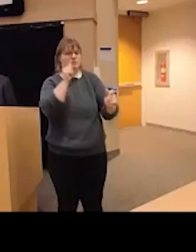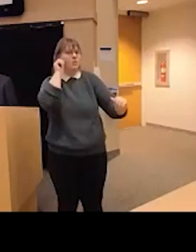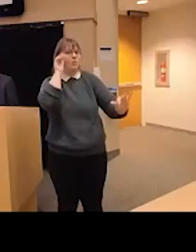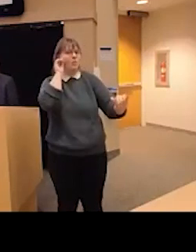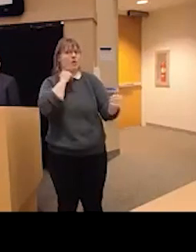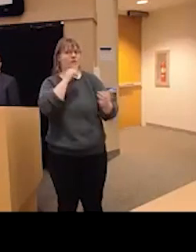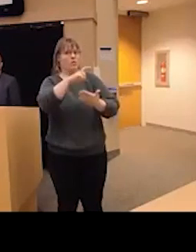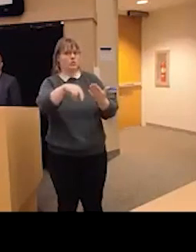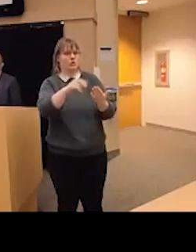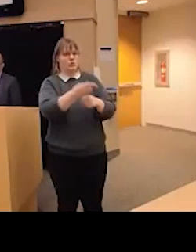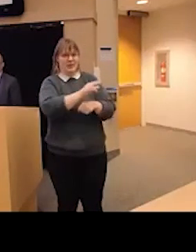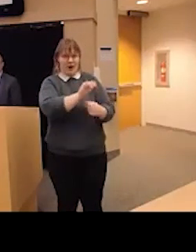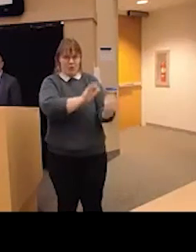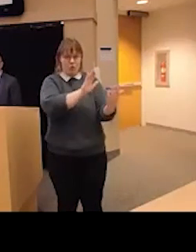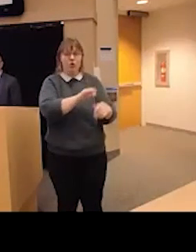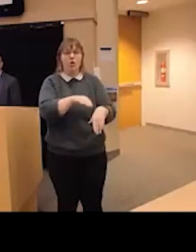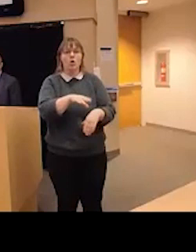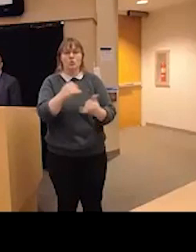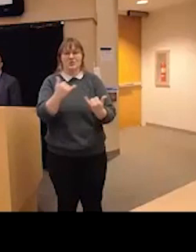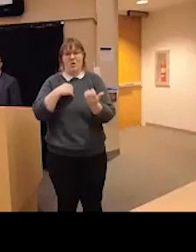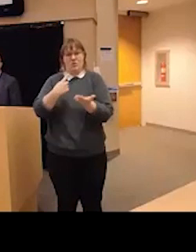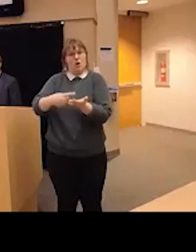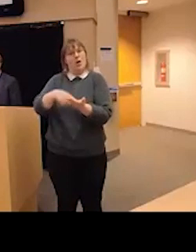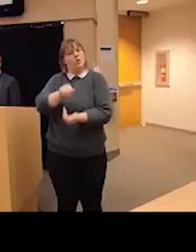approach and so what I'm talking about is an approach that really melds some of the classic